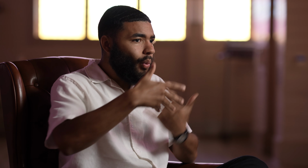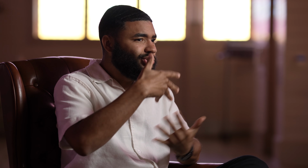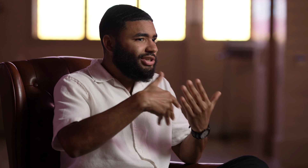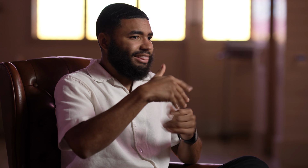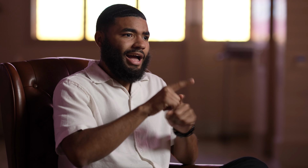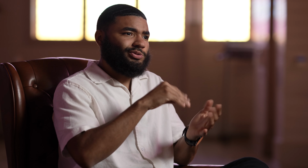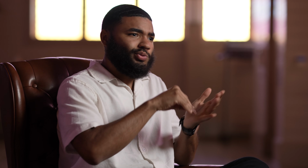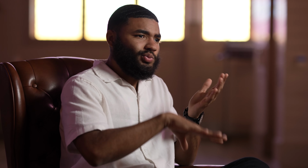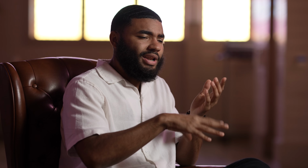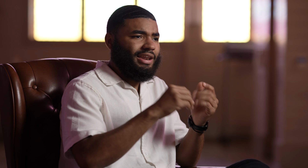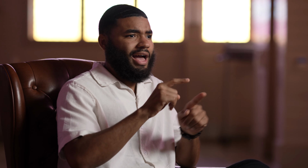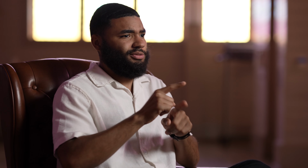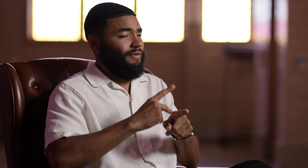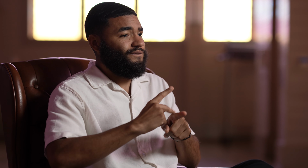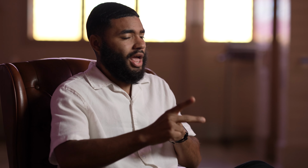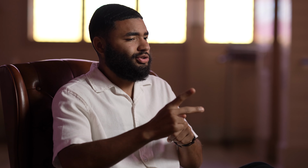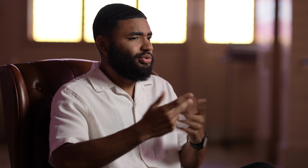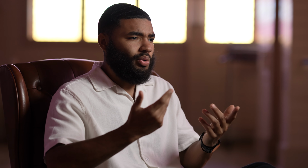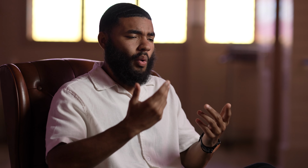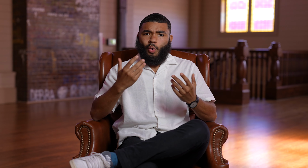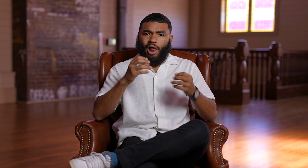Socially as a student and as a professional.